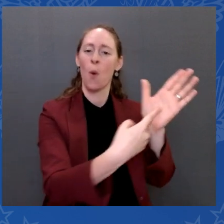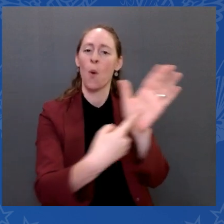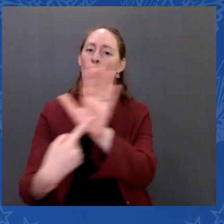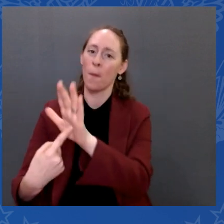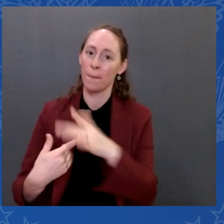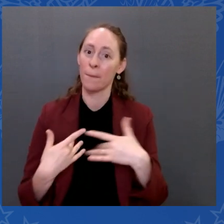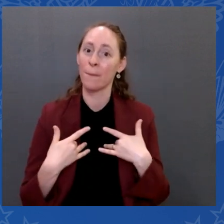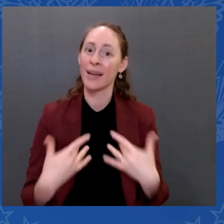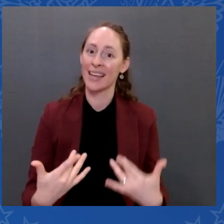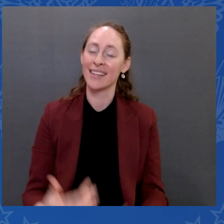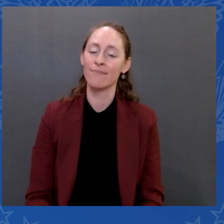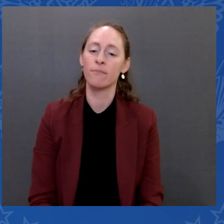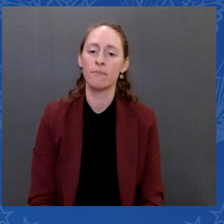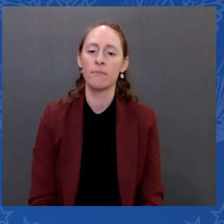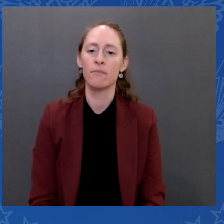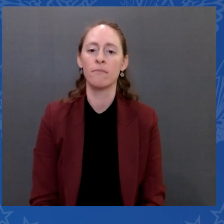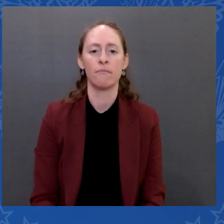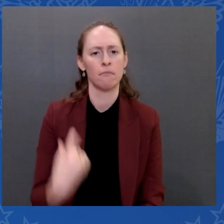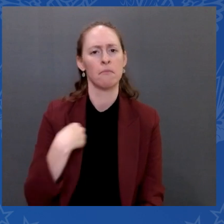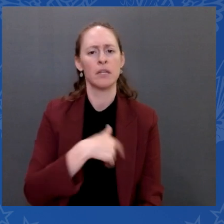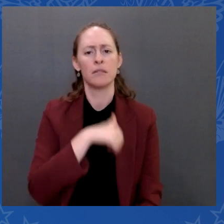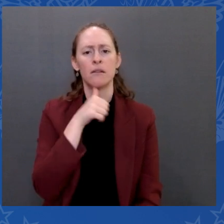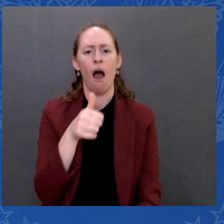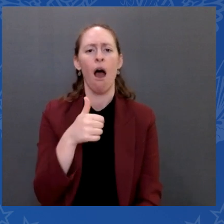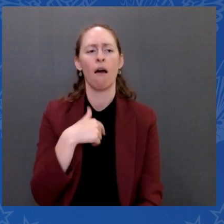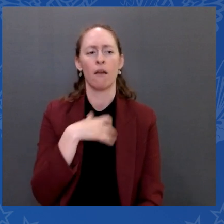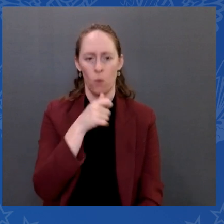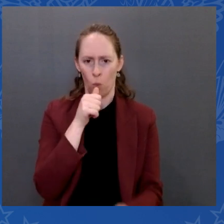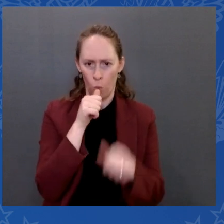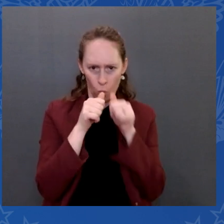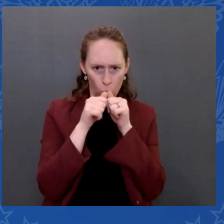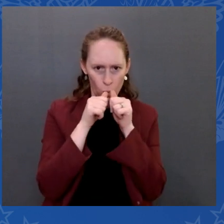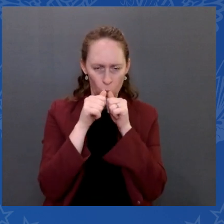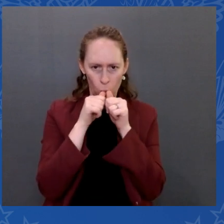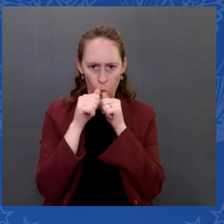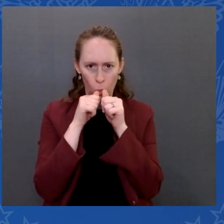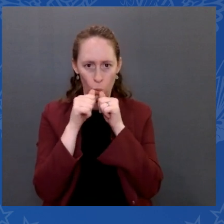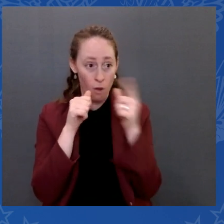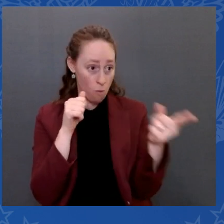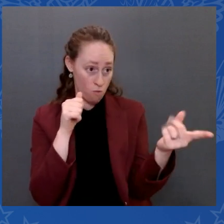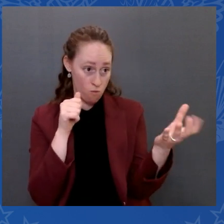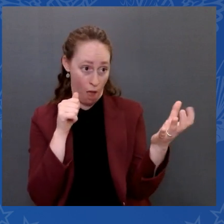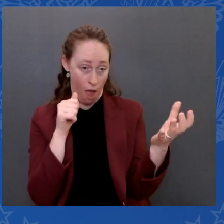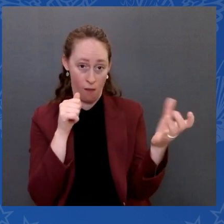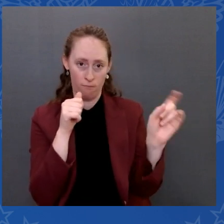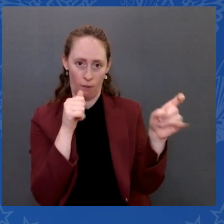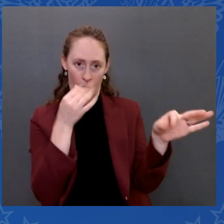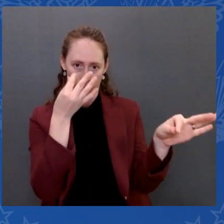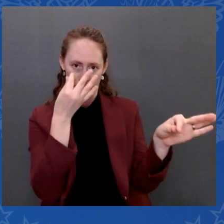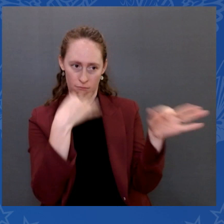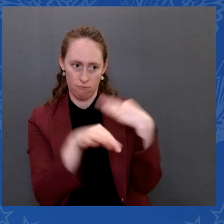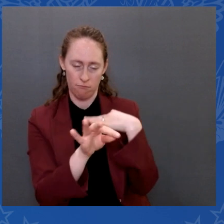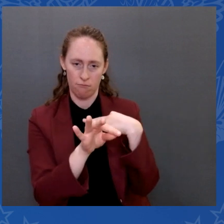We've -- we've expanded, and our partners -- the democracies of the world -- have benefited.